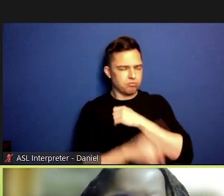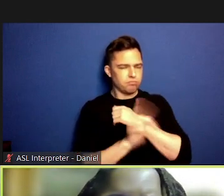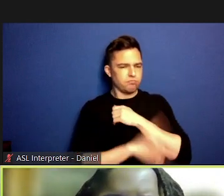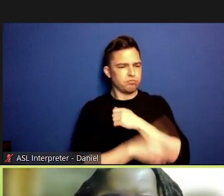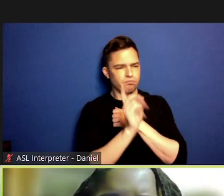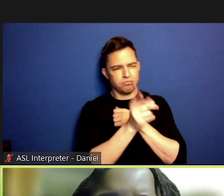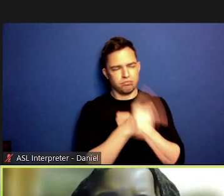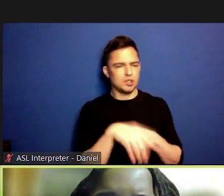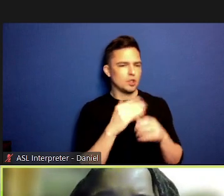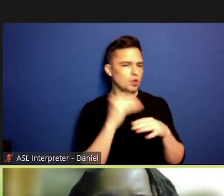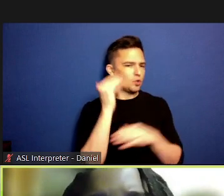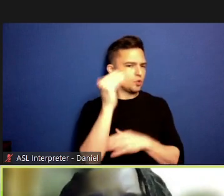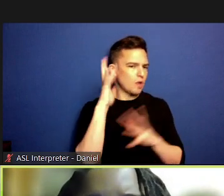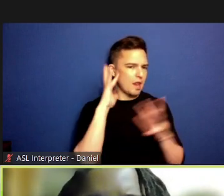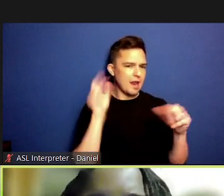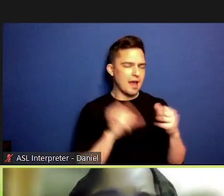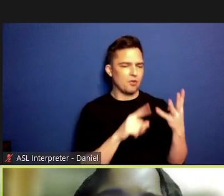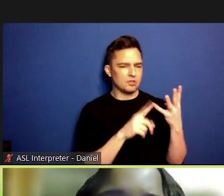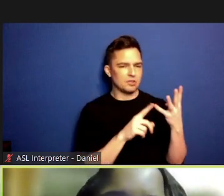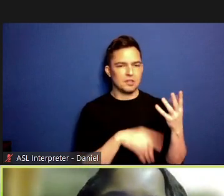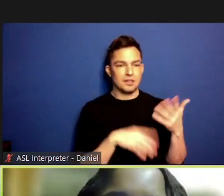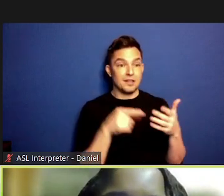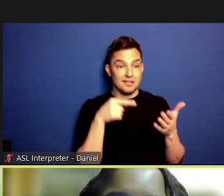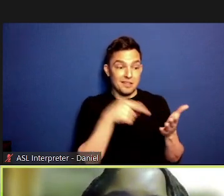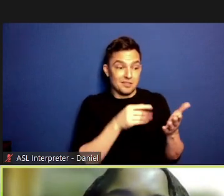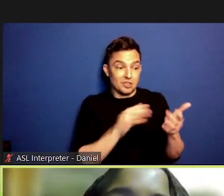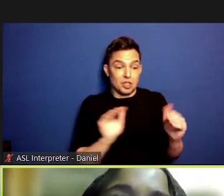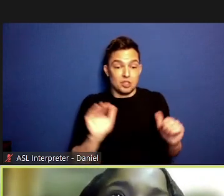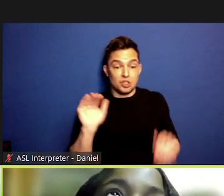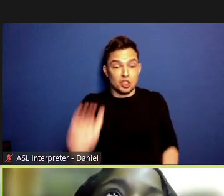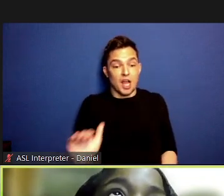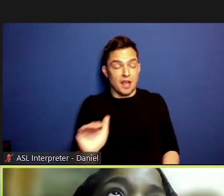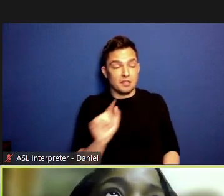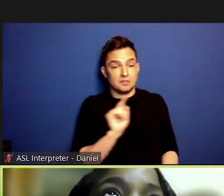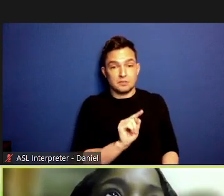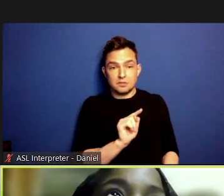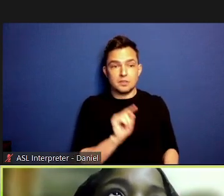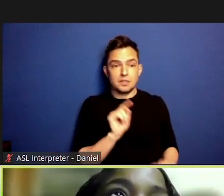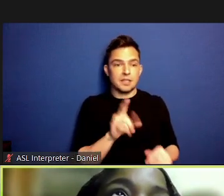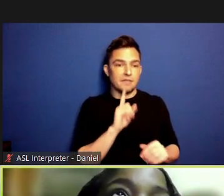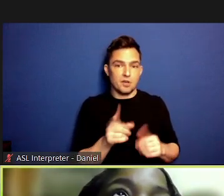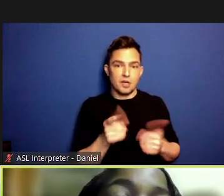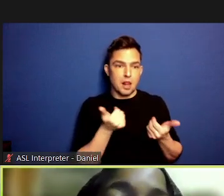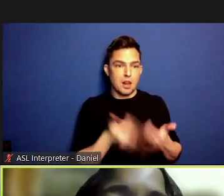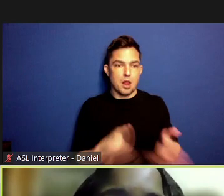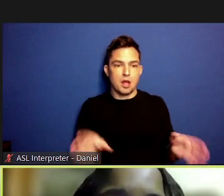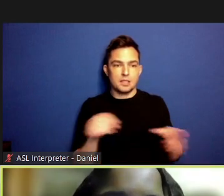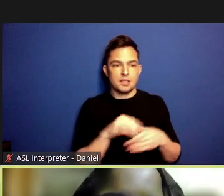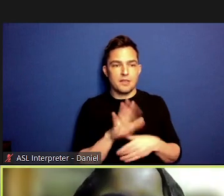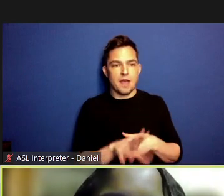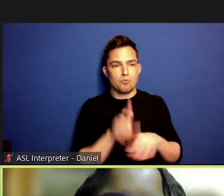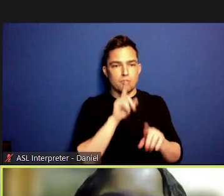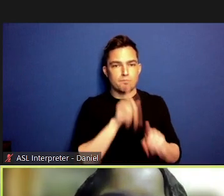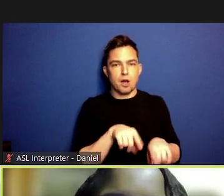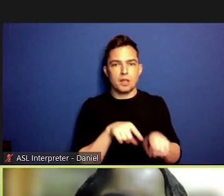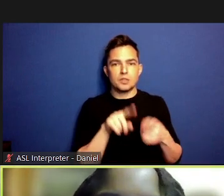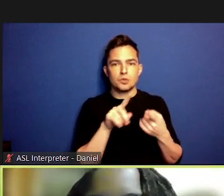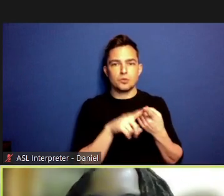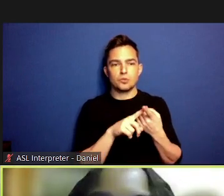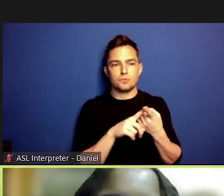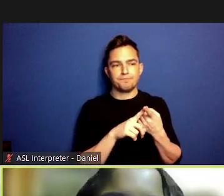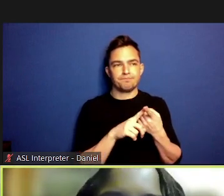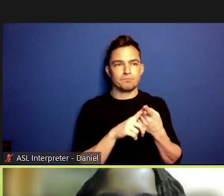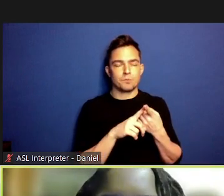This is a child, and that was very lost in the response to the Facebook post and the